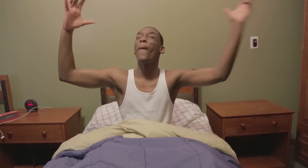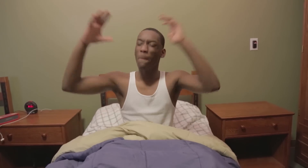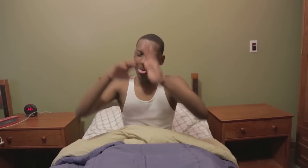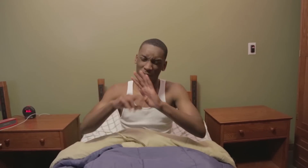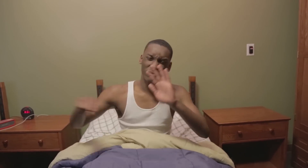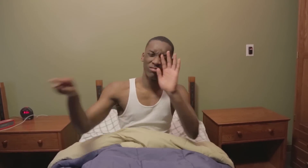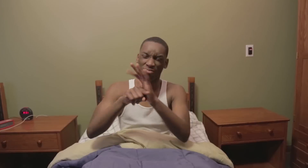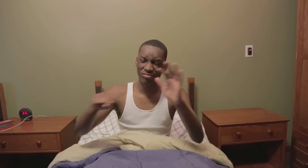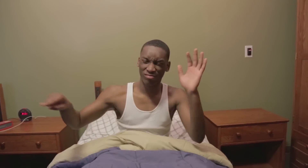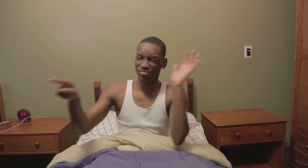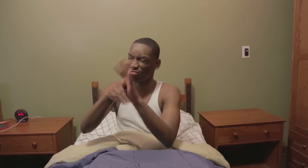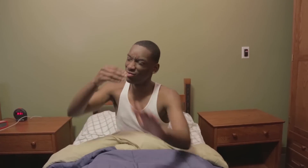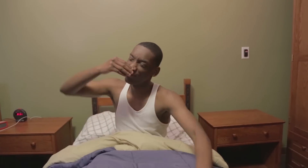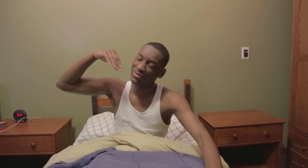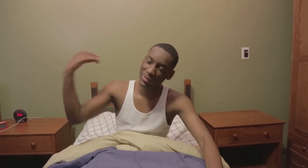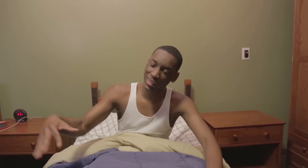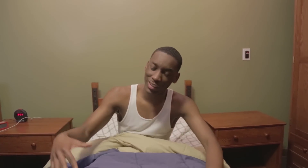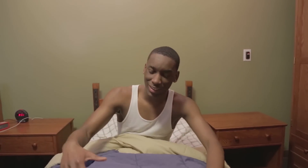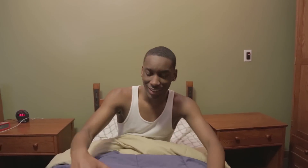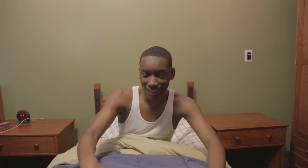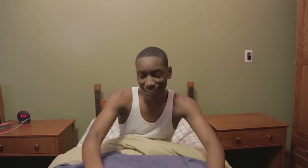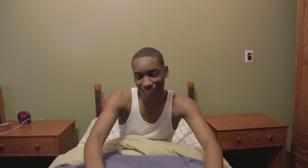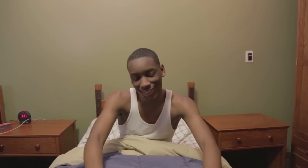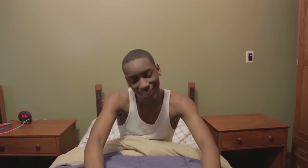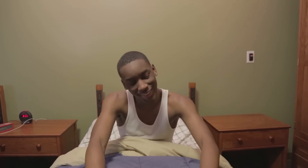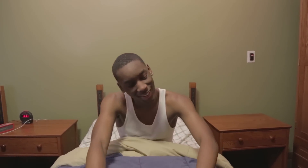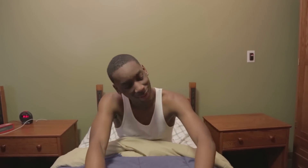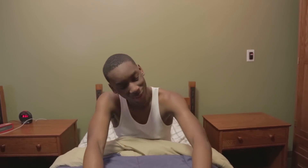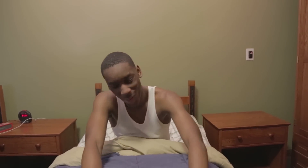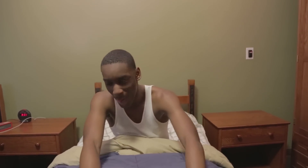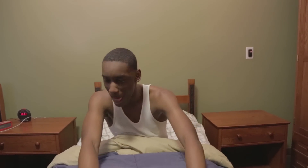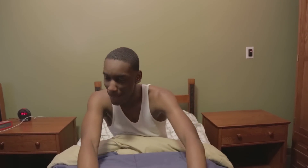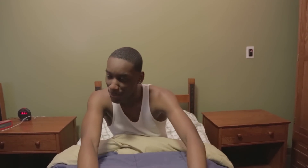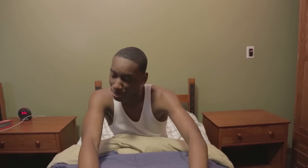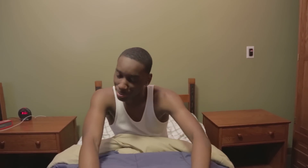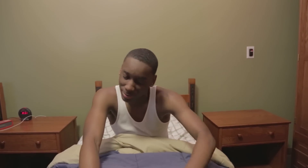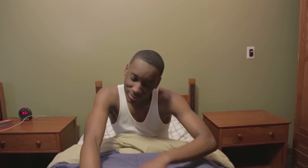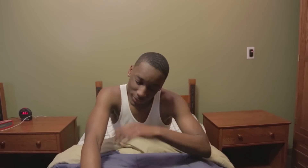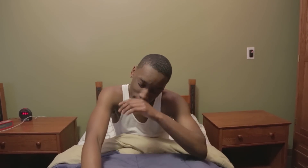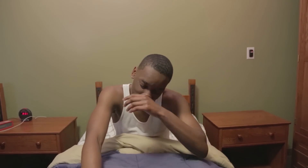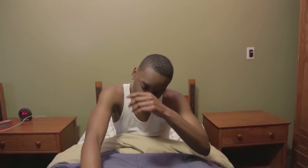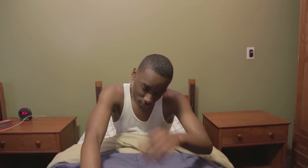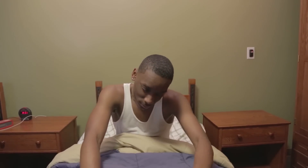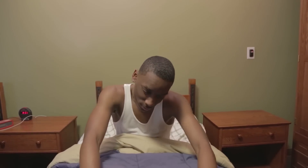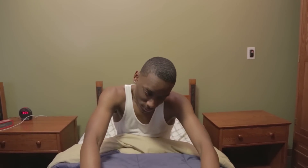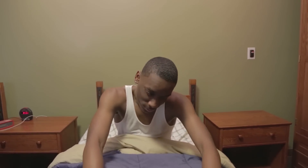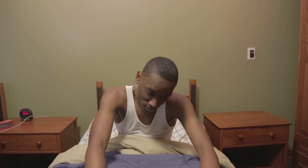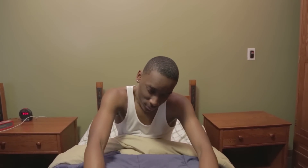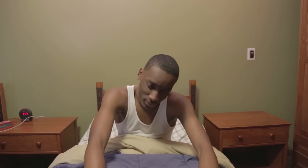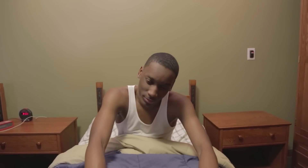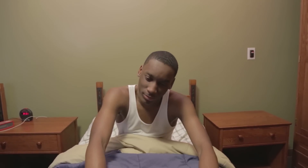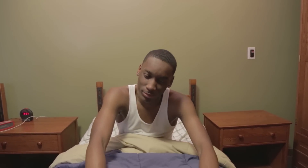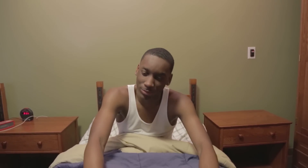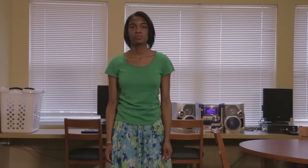We danced with monsters through the night Wo-o-o-o-o-oh